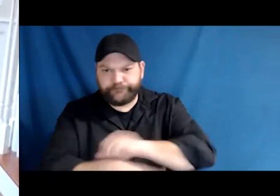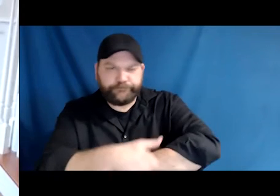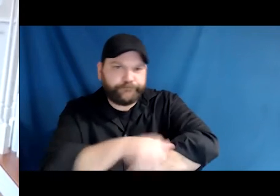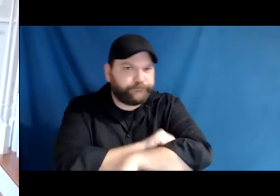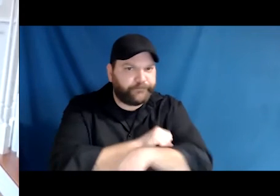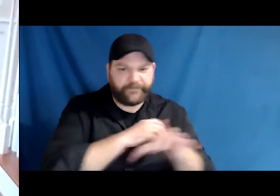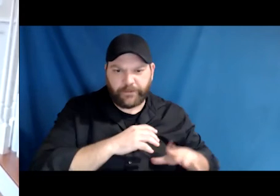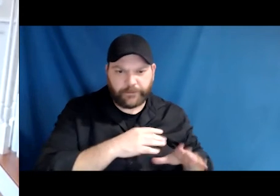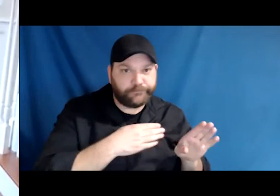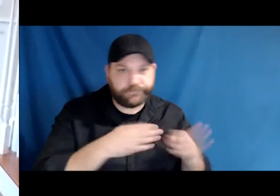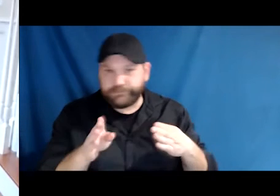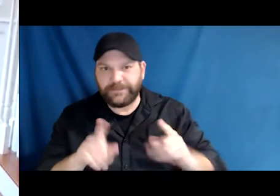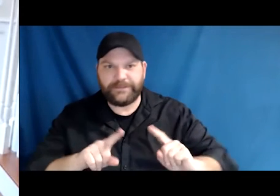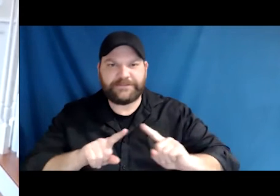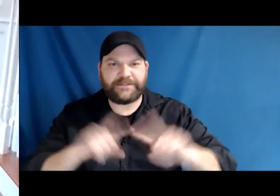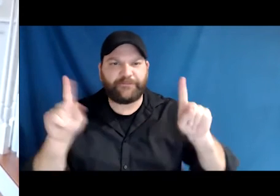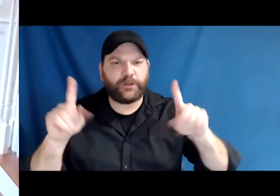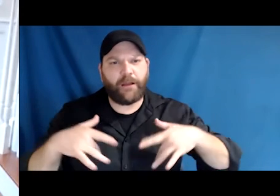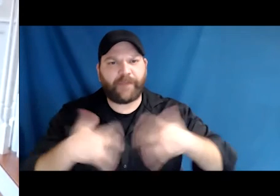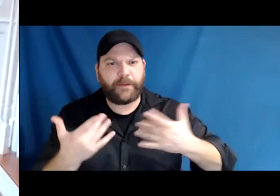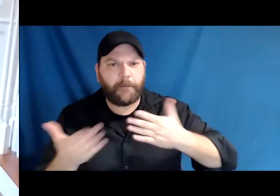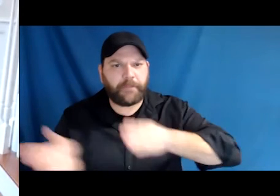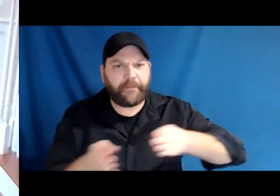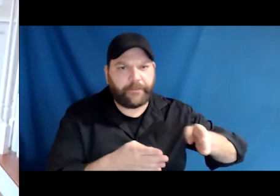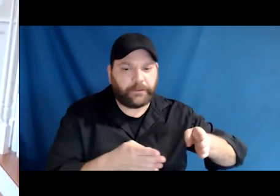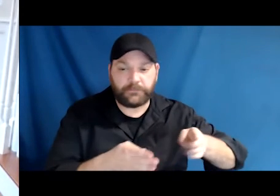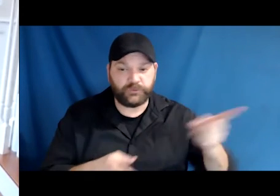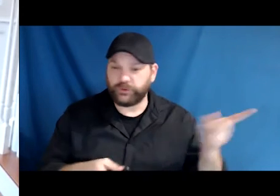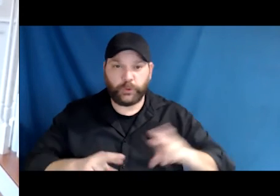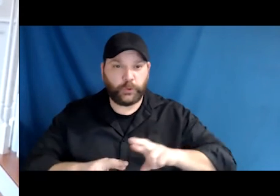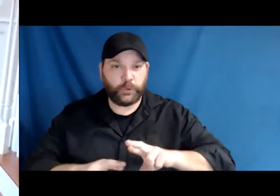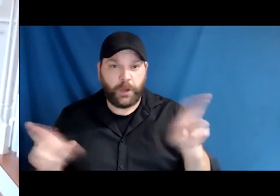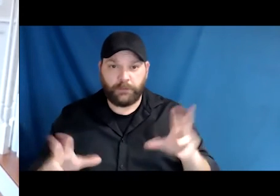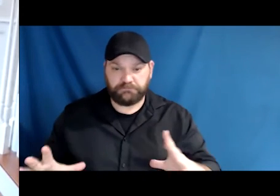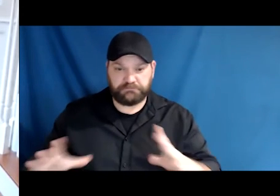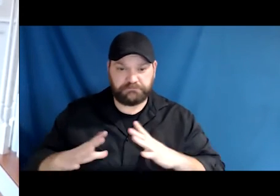Not only was she poised and eager to solve the disruptions caused by the pandemic,